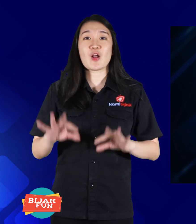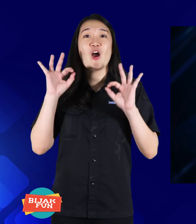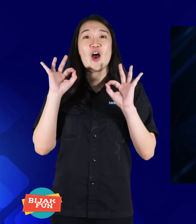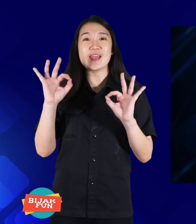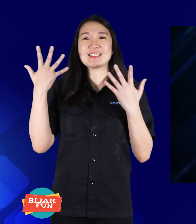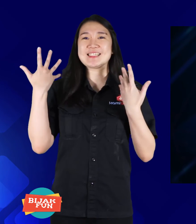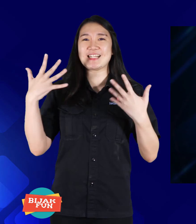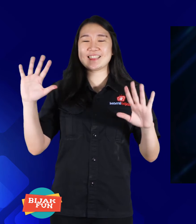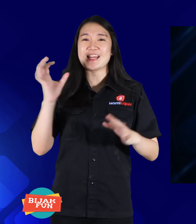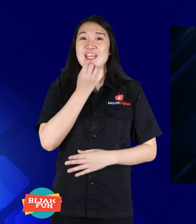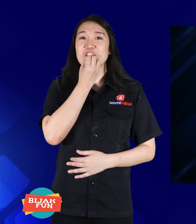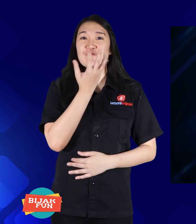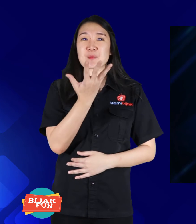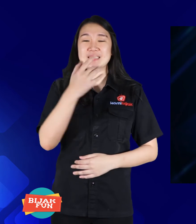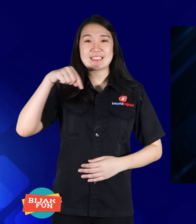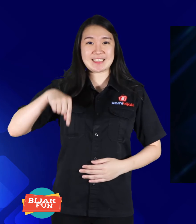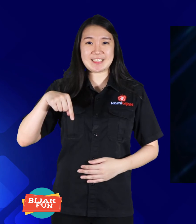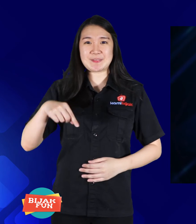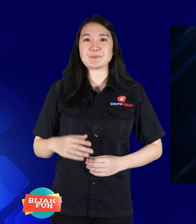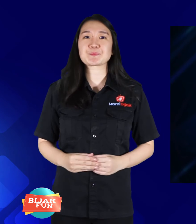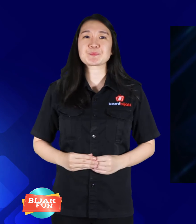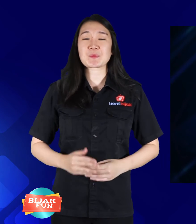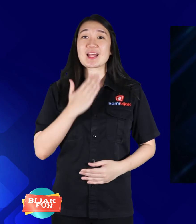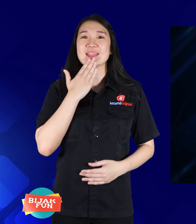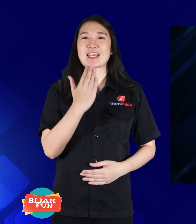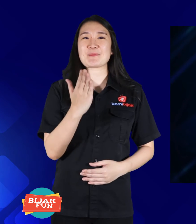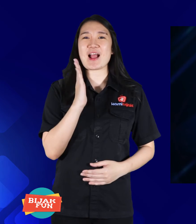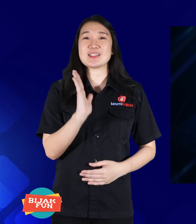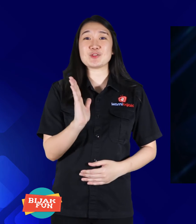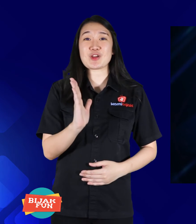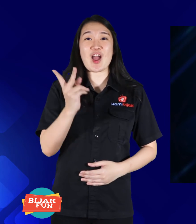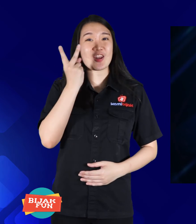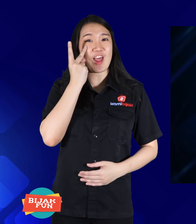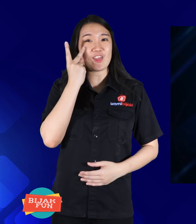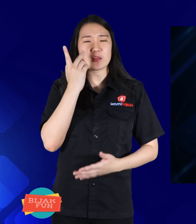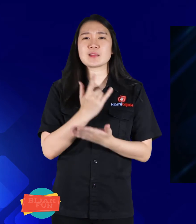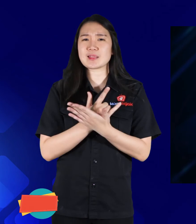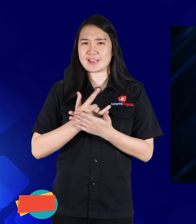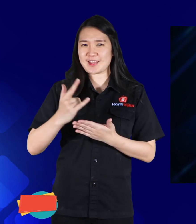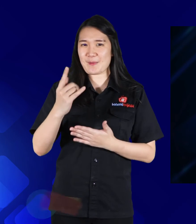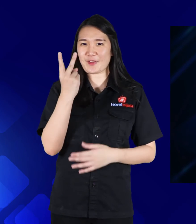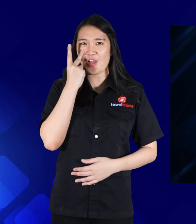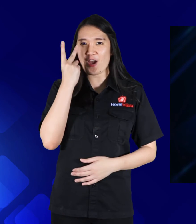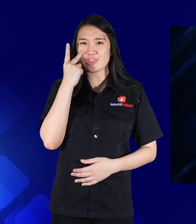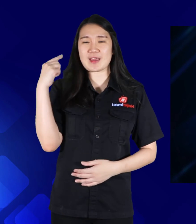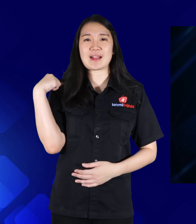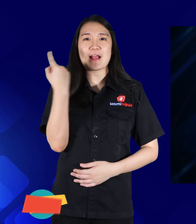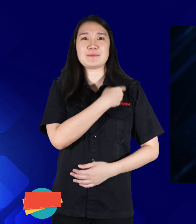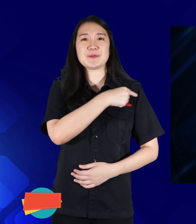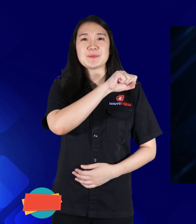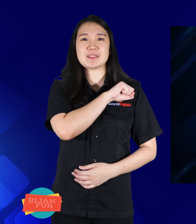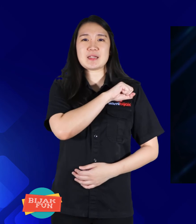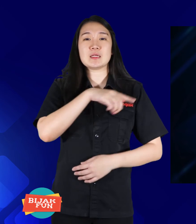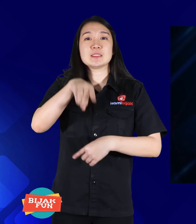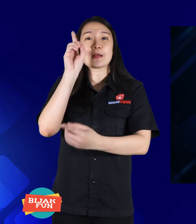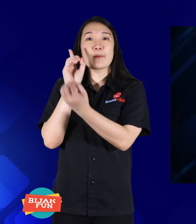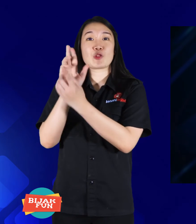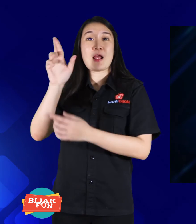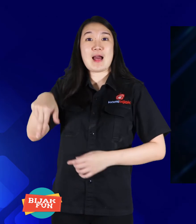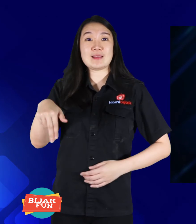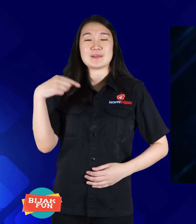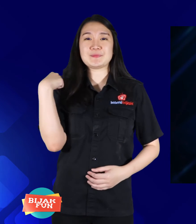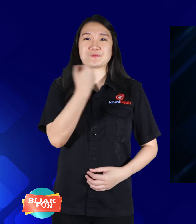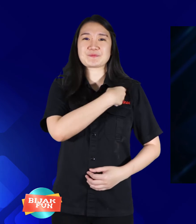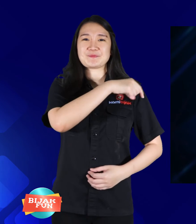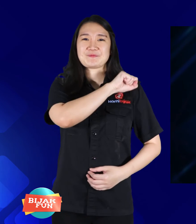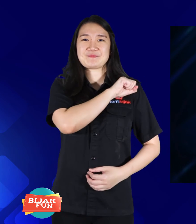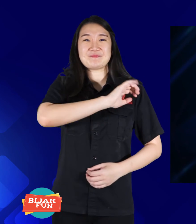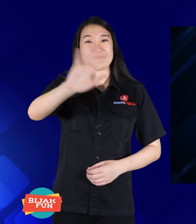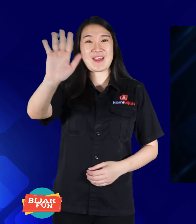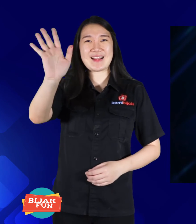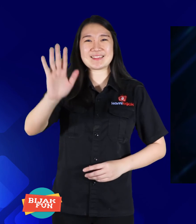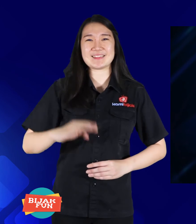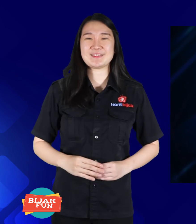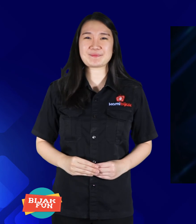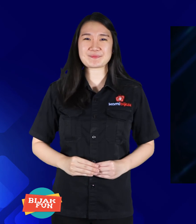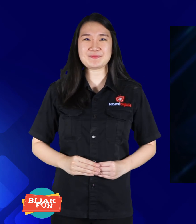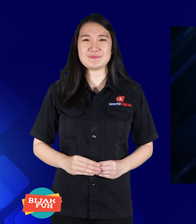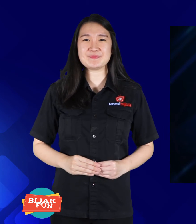Okay finished this information, thanks for watching, keep watching on KamiBijak, and see you later, bye!